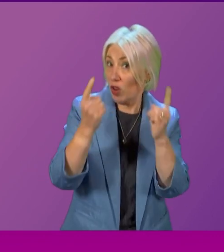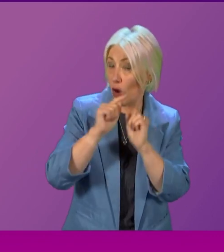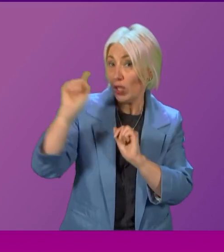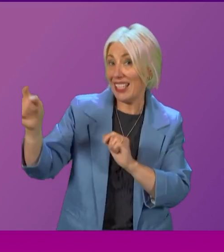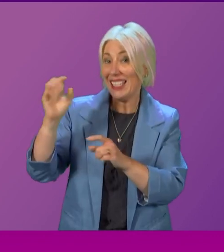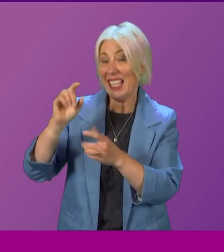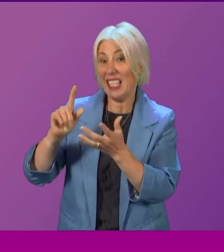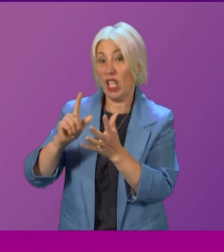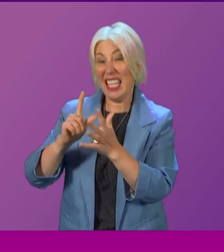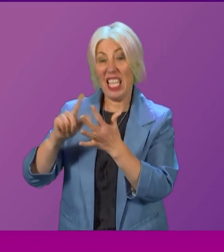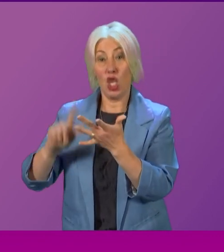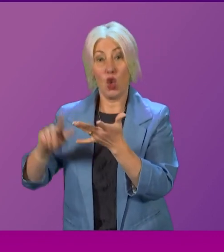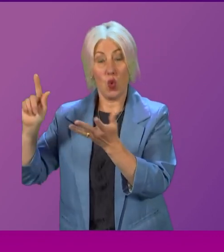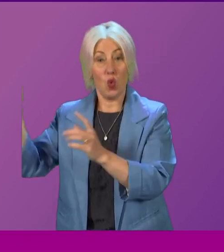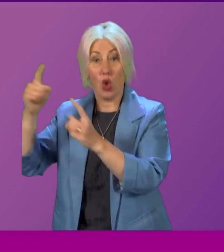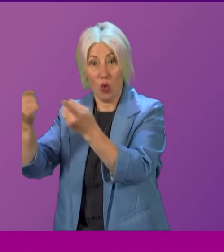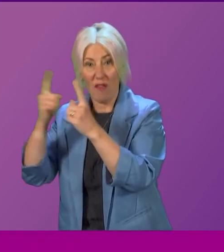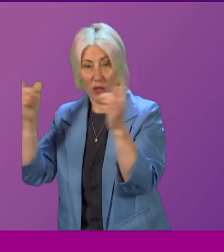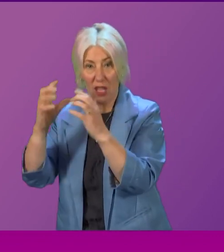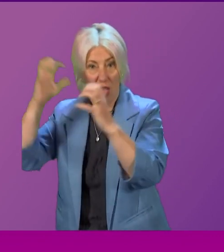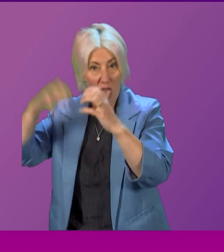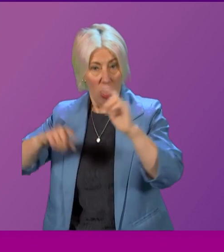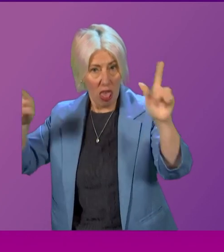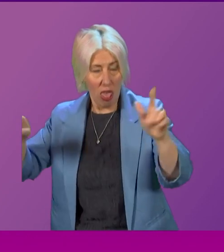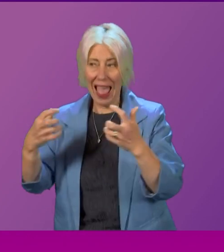might that also impact on remaining international collaborations?